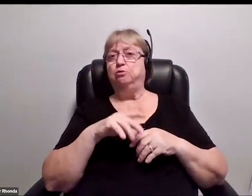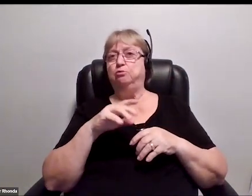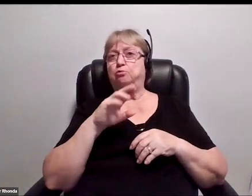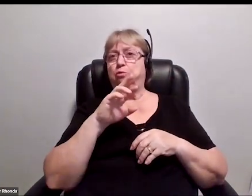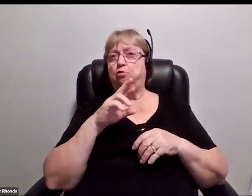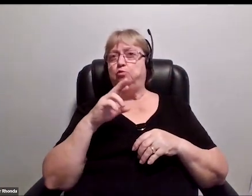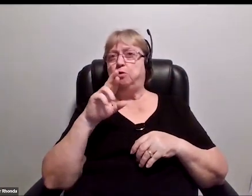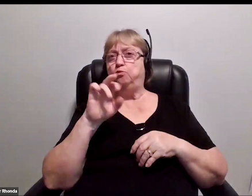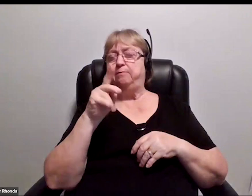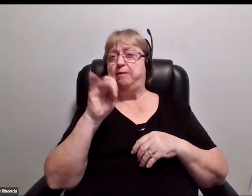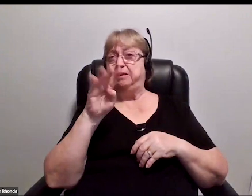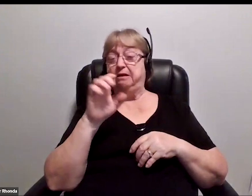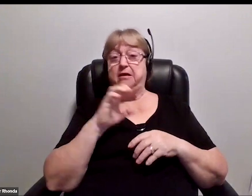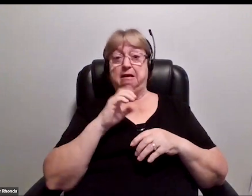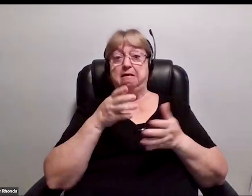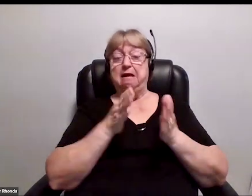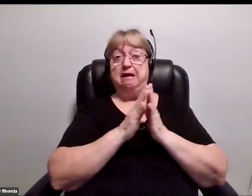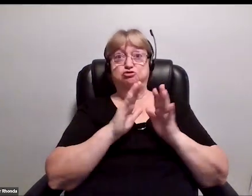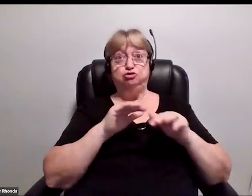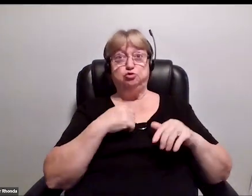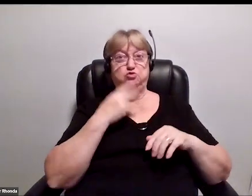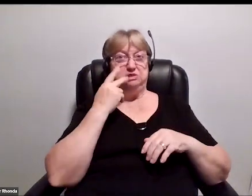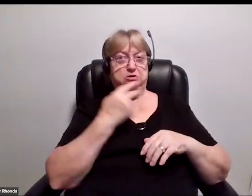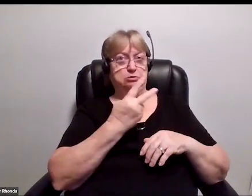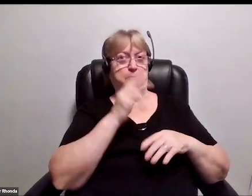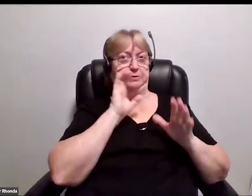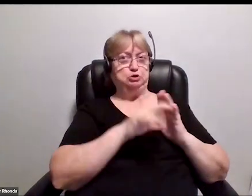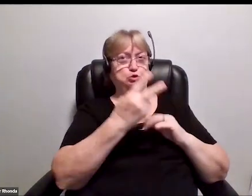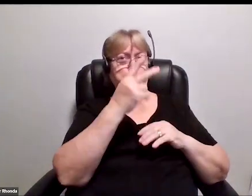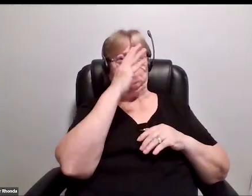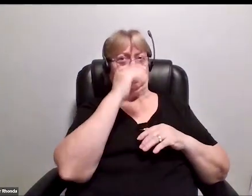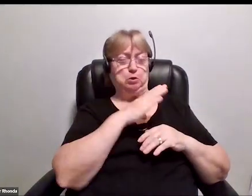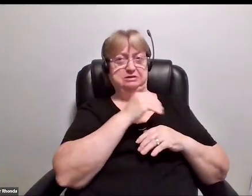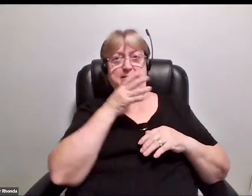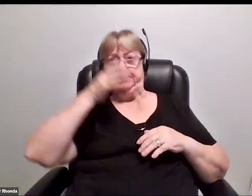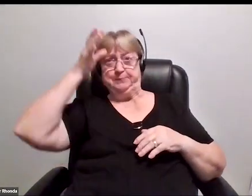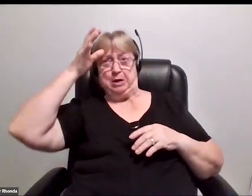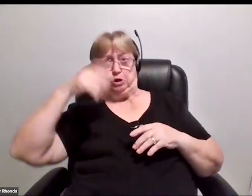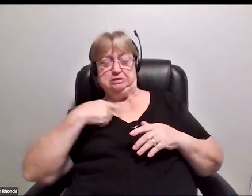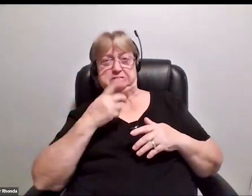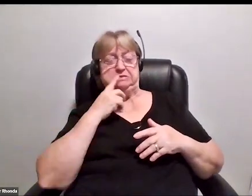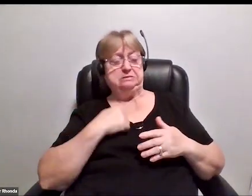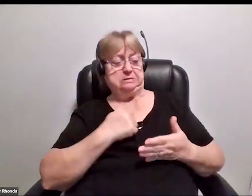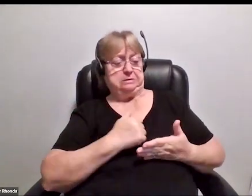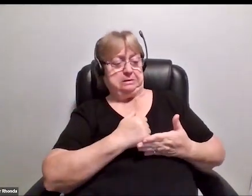as seen on this picture, you can see two little boys and their parents, helping them to create a sun.